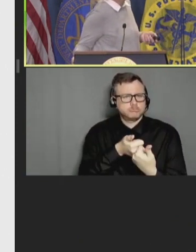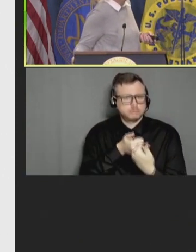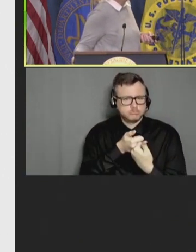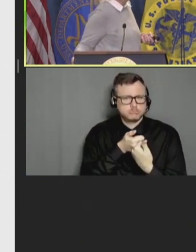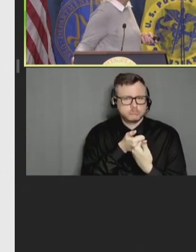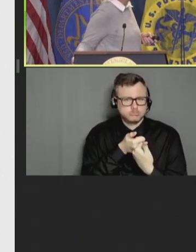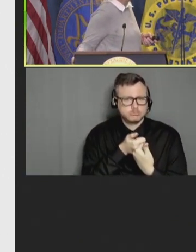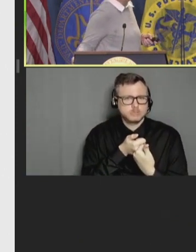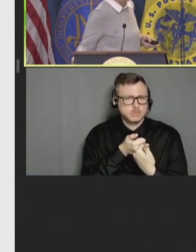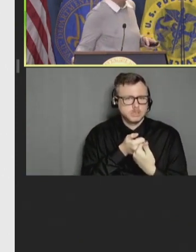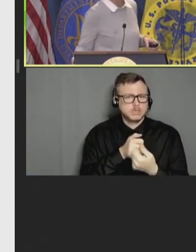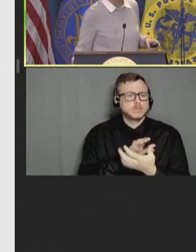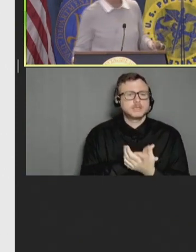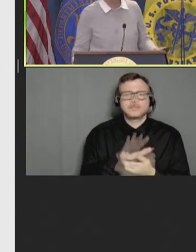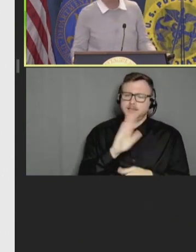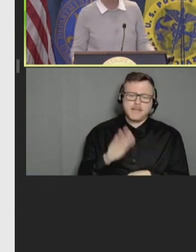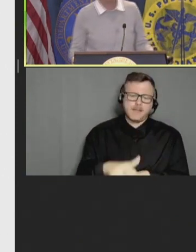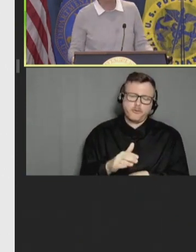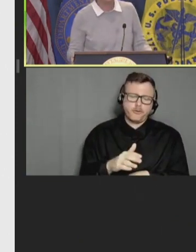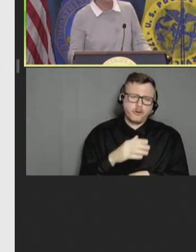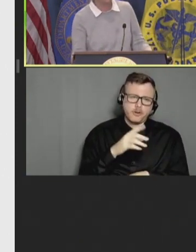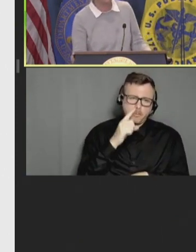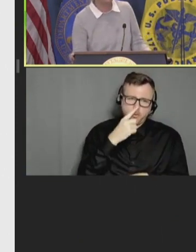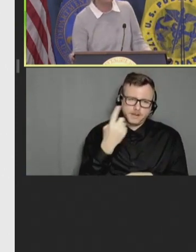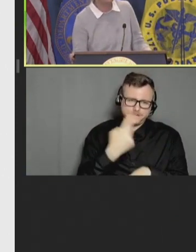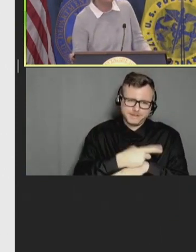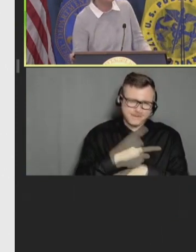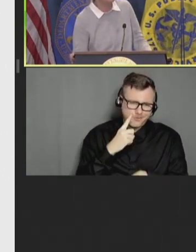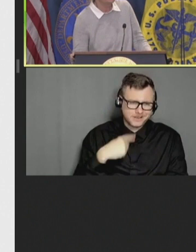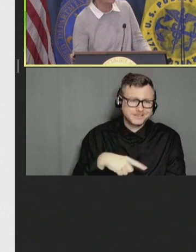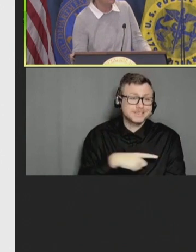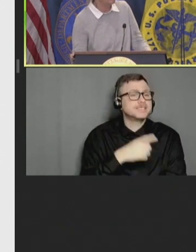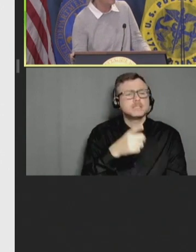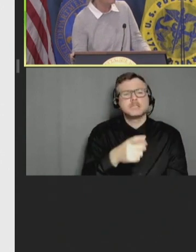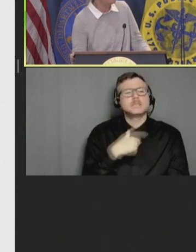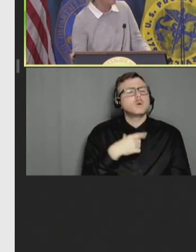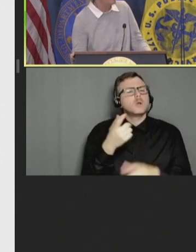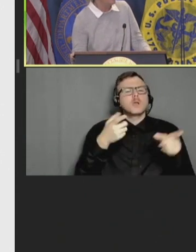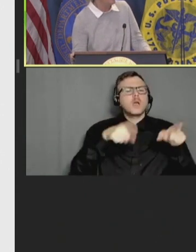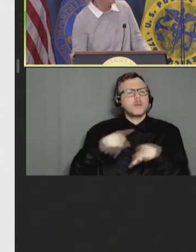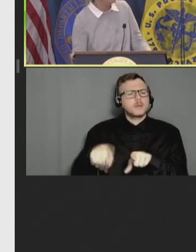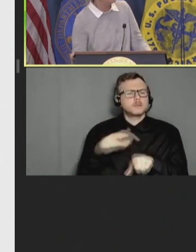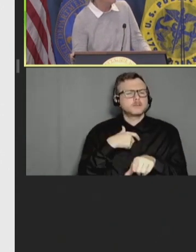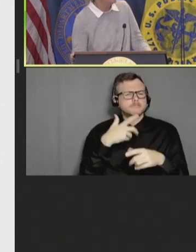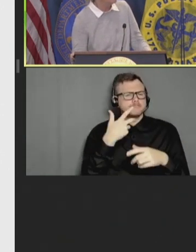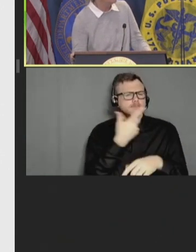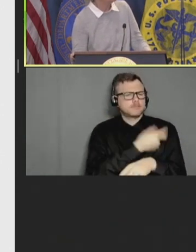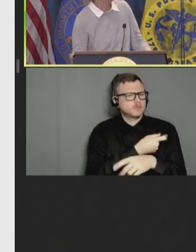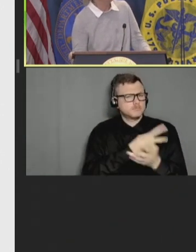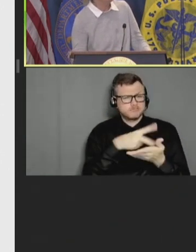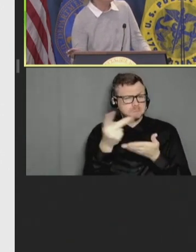Just some basics about what goes on with immunization programs. And just -- we are